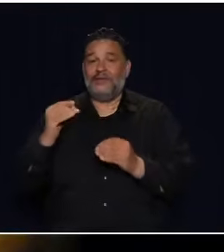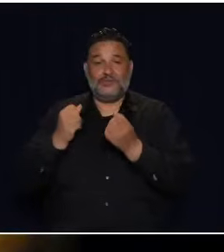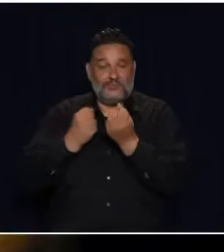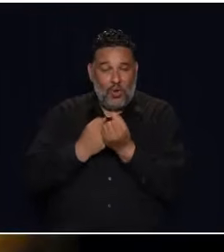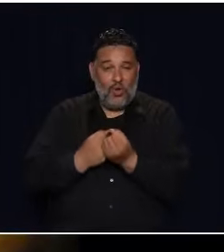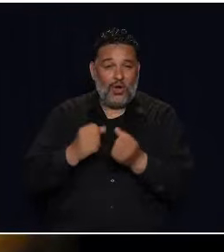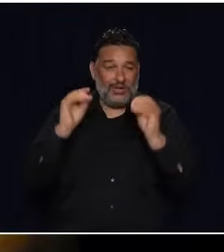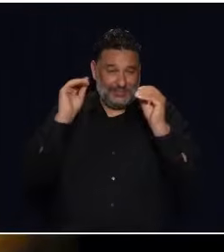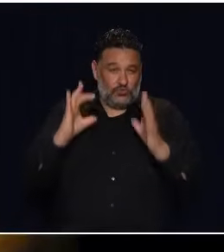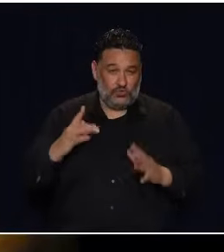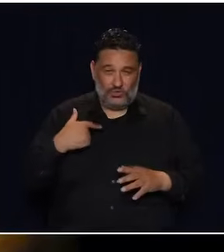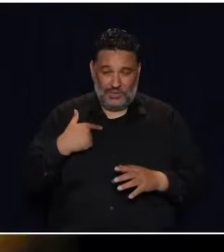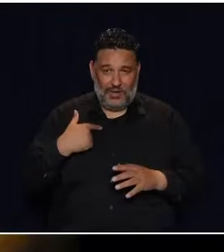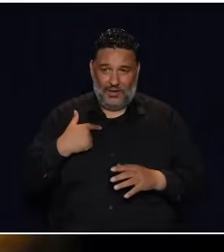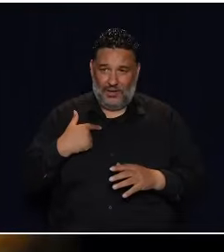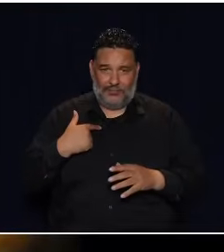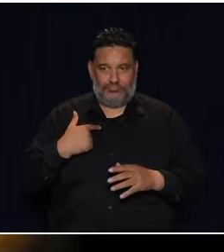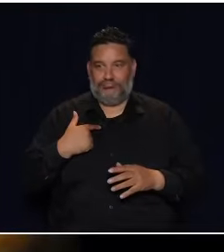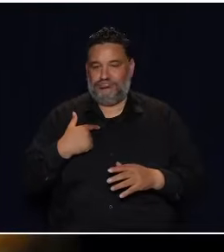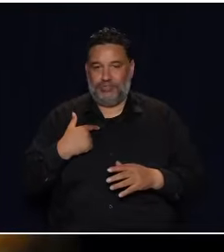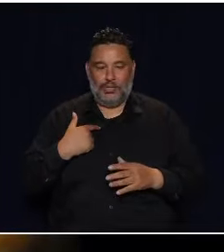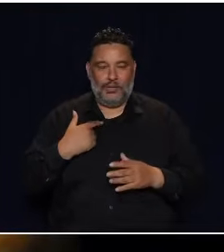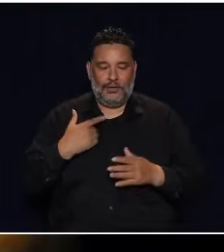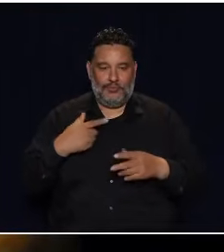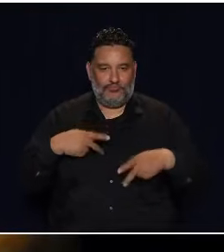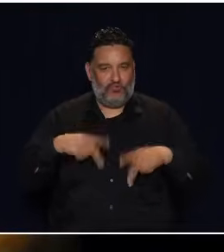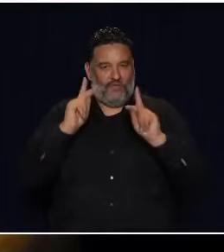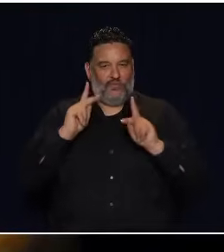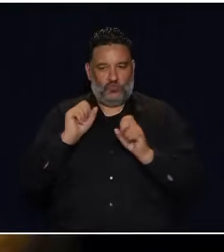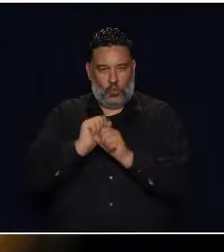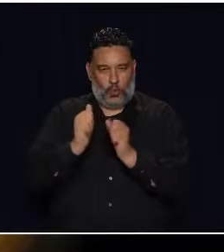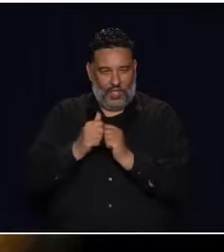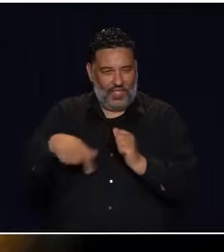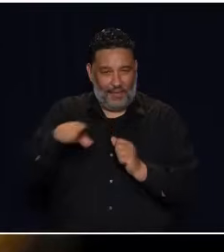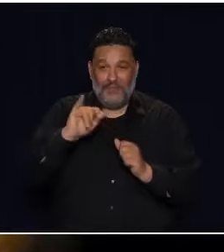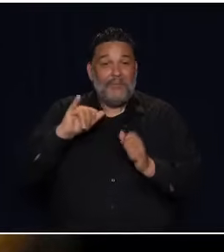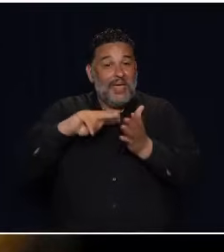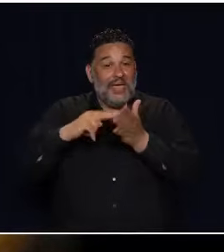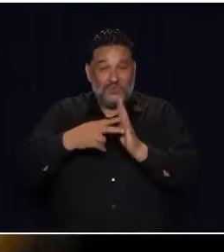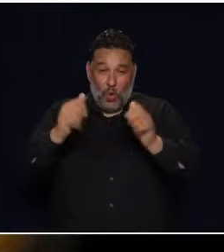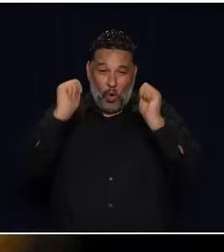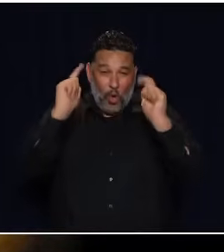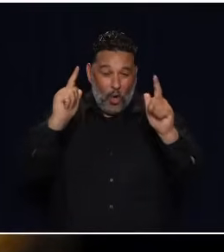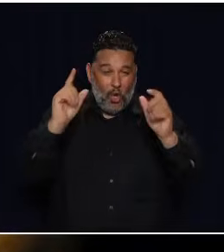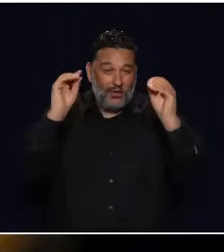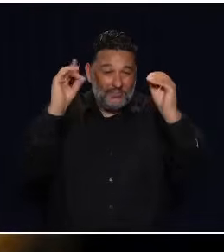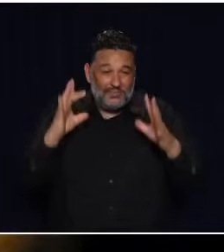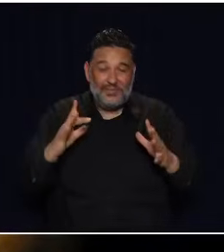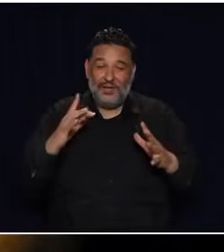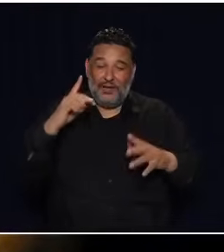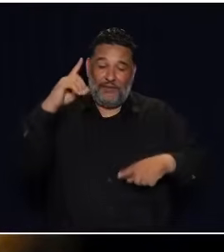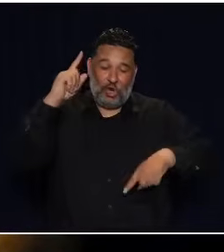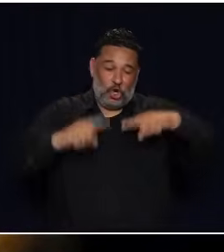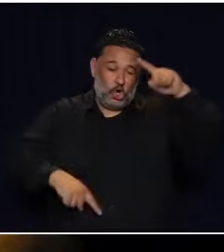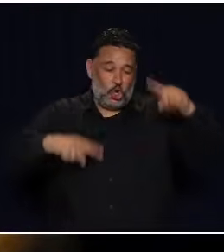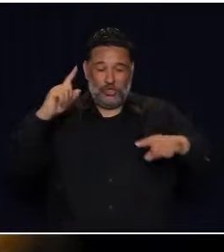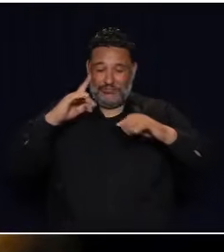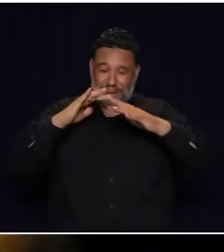CORE, TO REPRESENT AND SUPPORT THE STUDENTS IN FRONT OF ME. TO SUPPORT THE EDUCATORS I HAVE